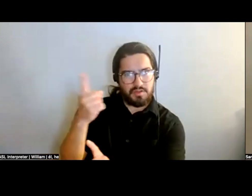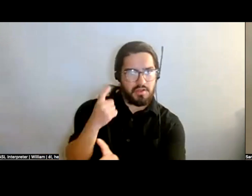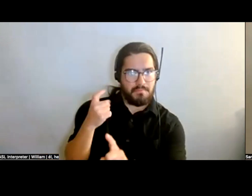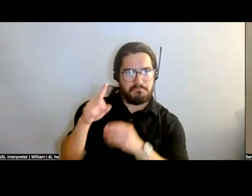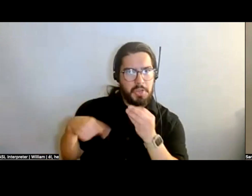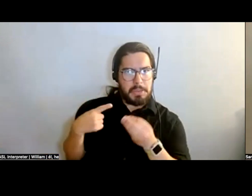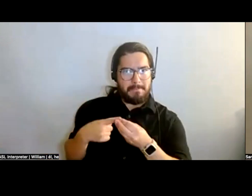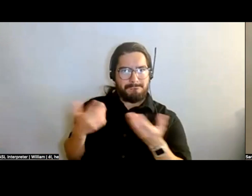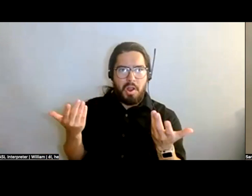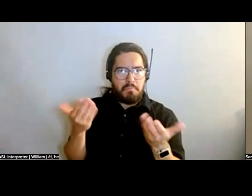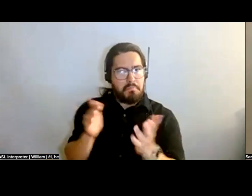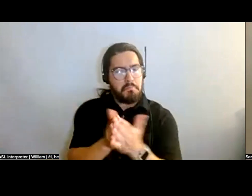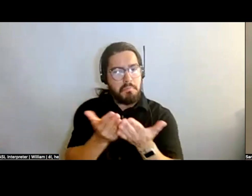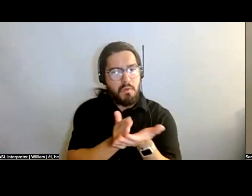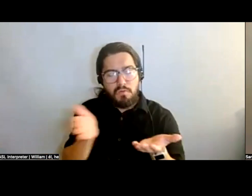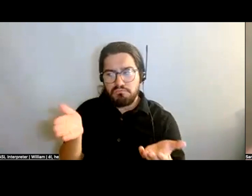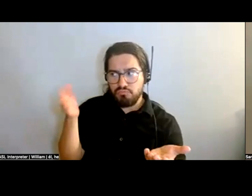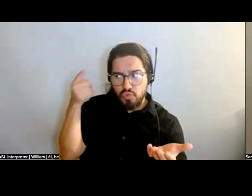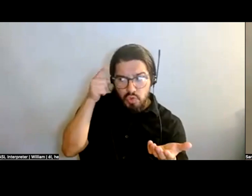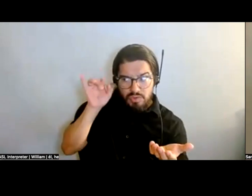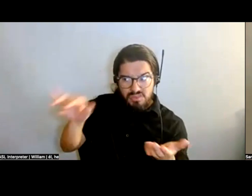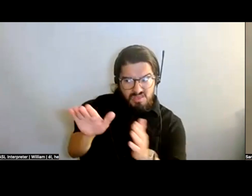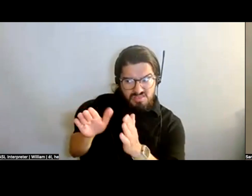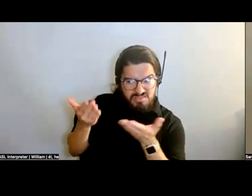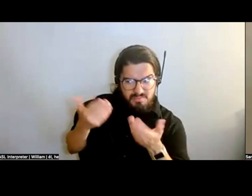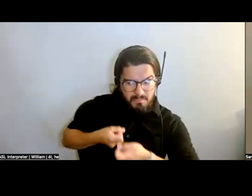She told me, “Do you think the poems are harsh?”